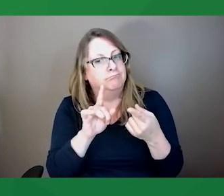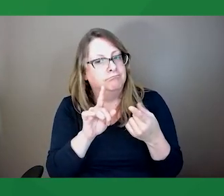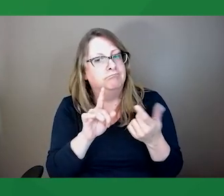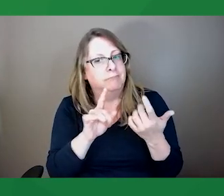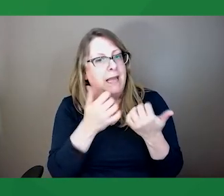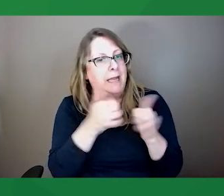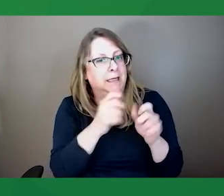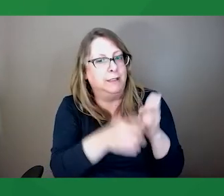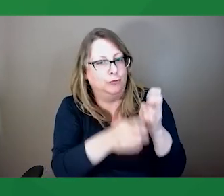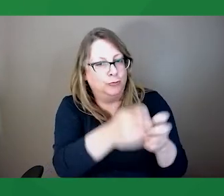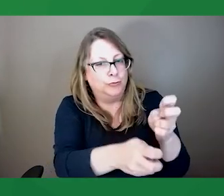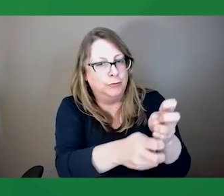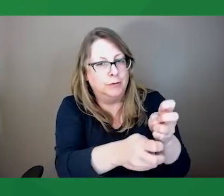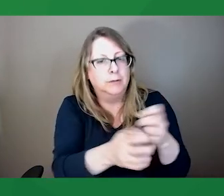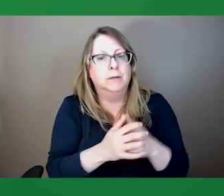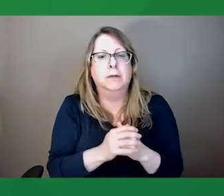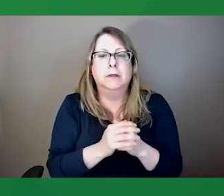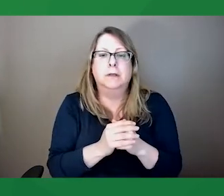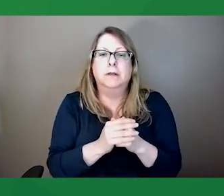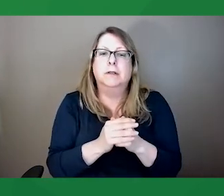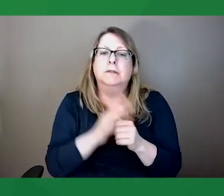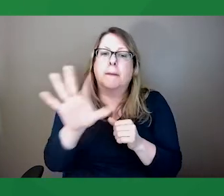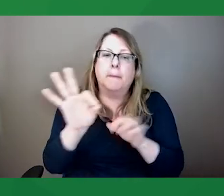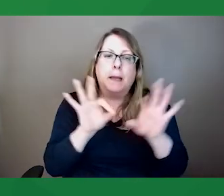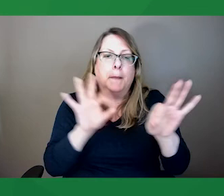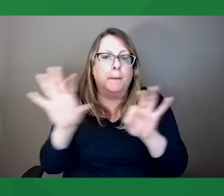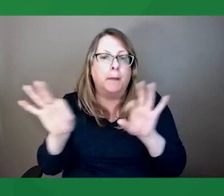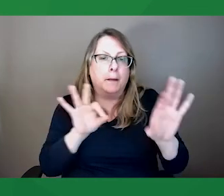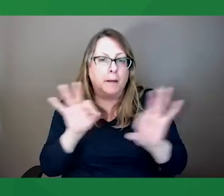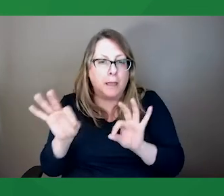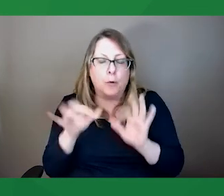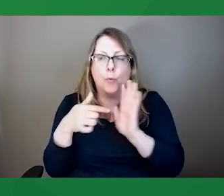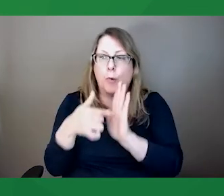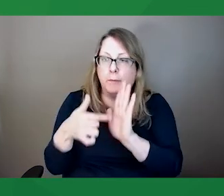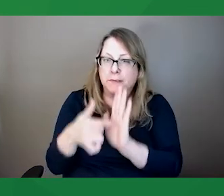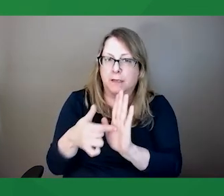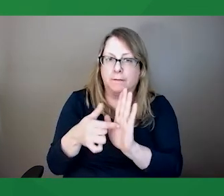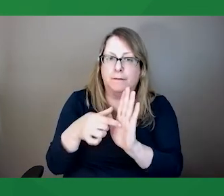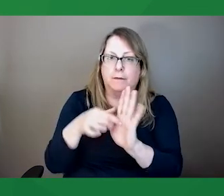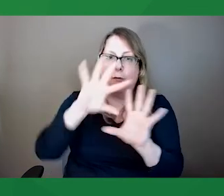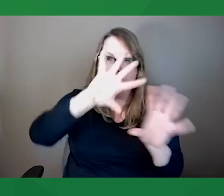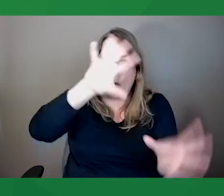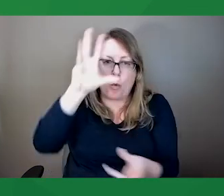you should take some subset of pages representative, so you can actually provide a broader view